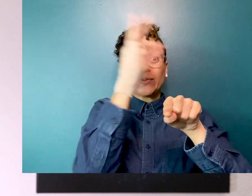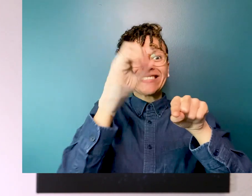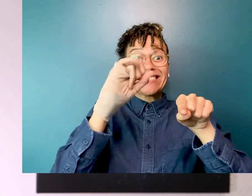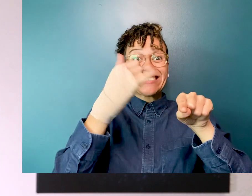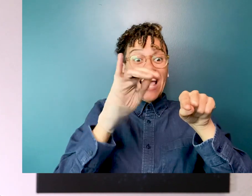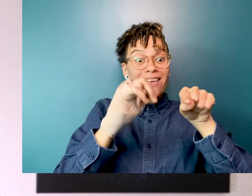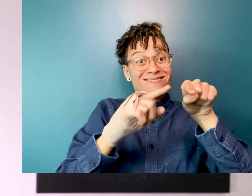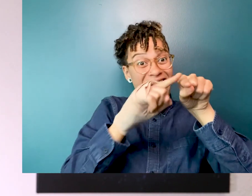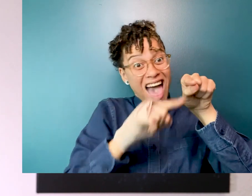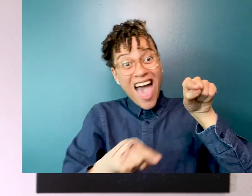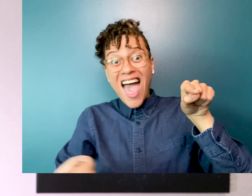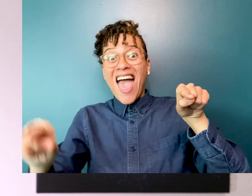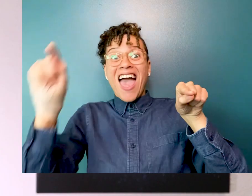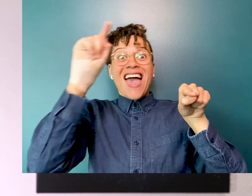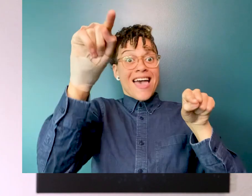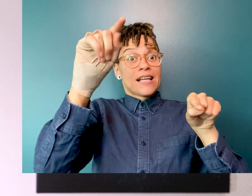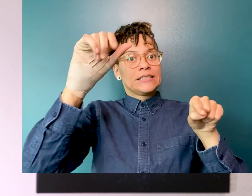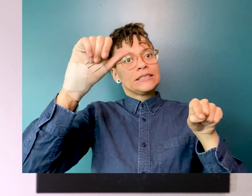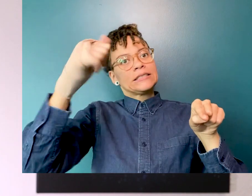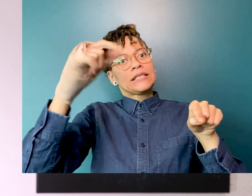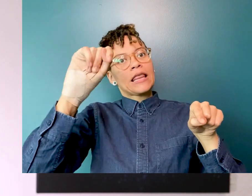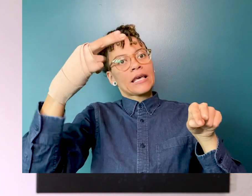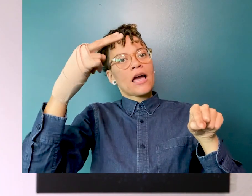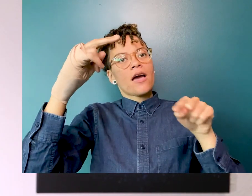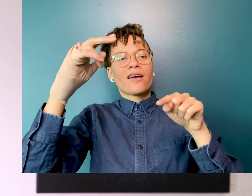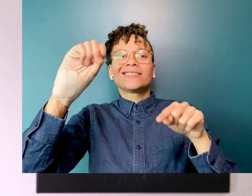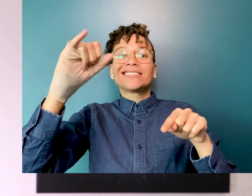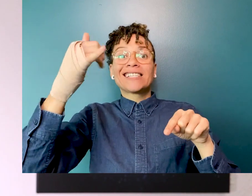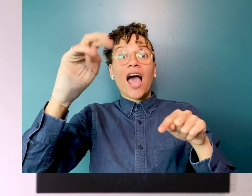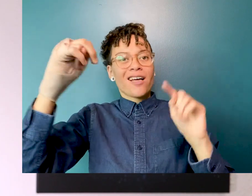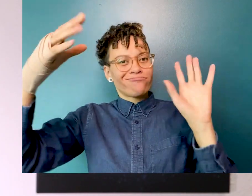house, and the sign after that becomes the third house and so on and so forth.